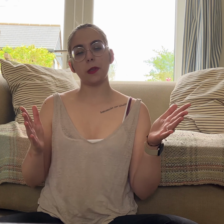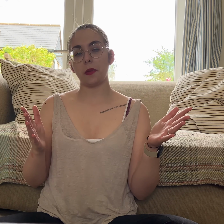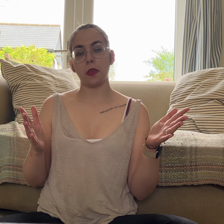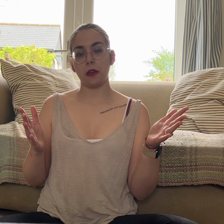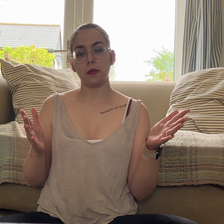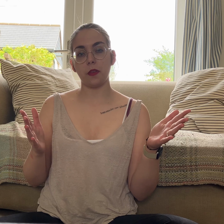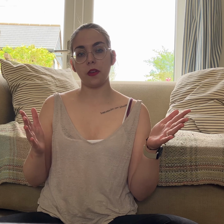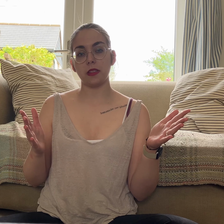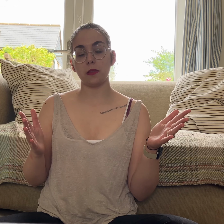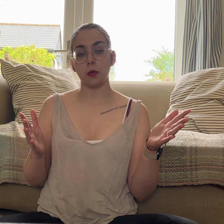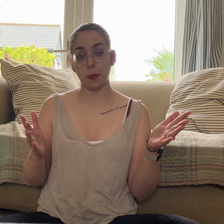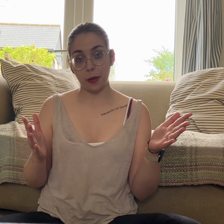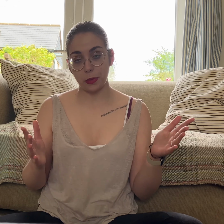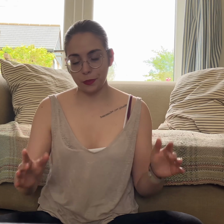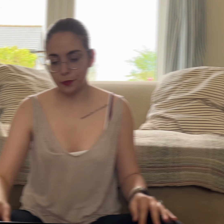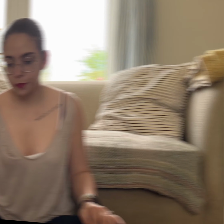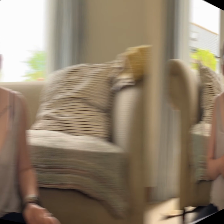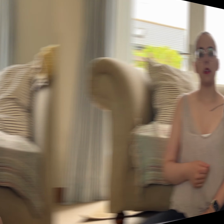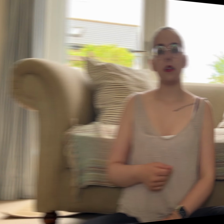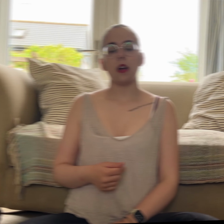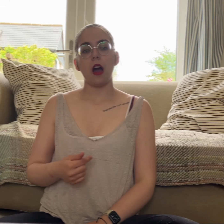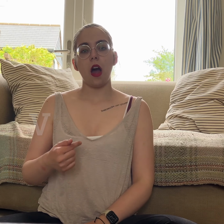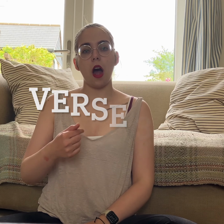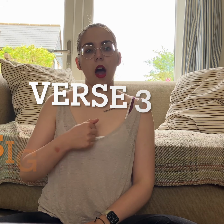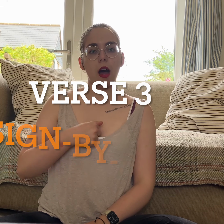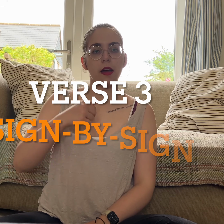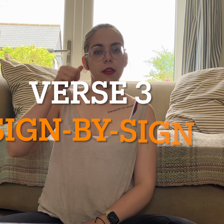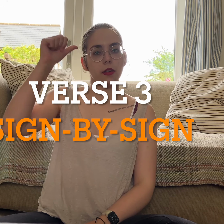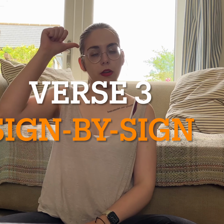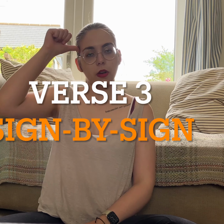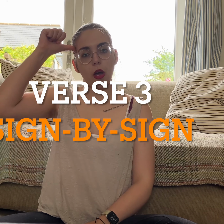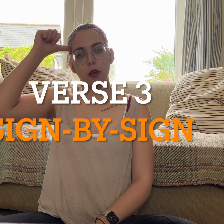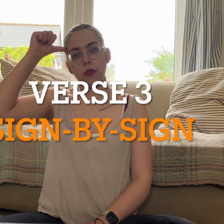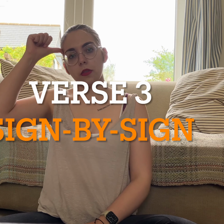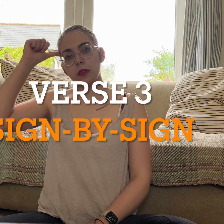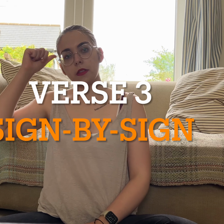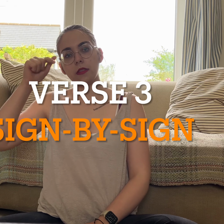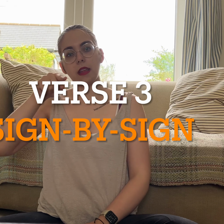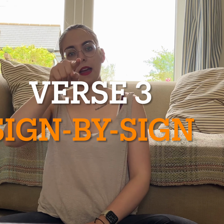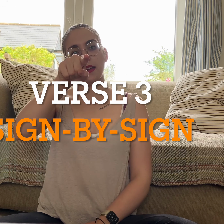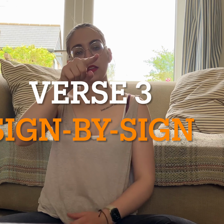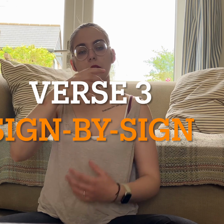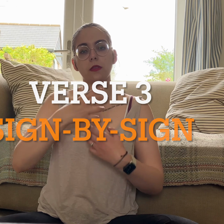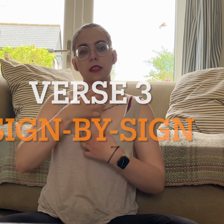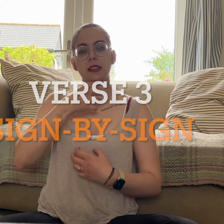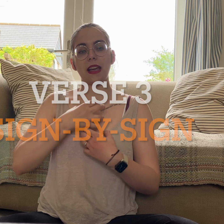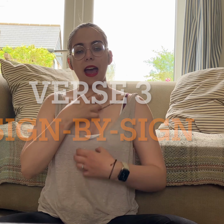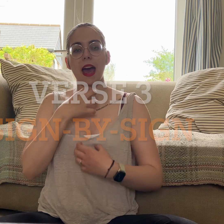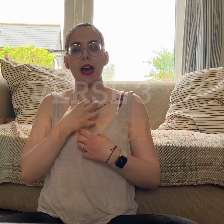the third verse is all about. "I know that you're scared